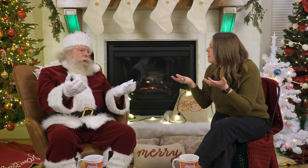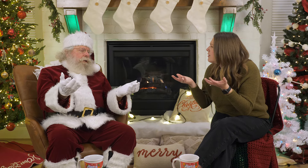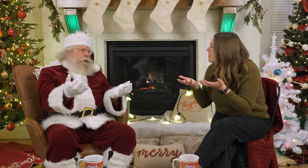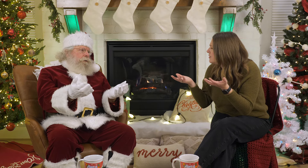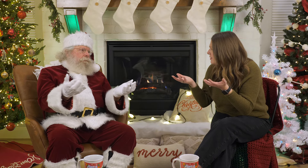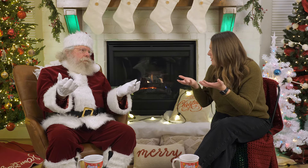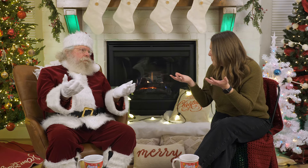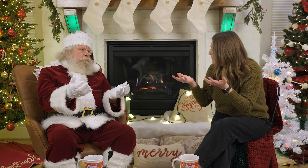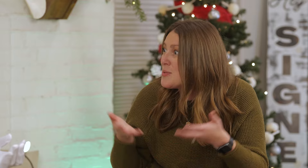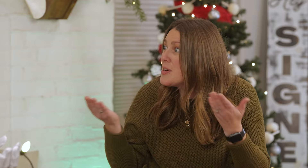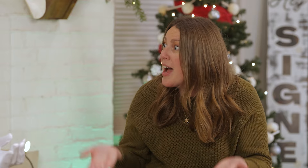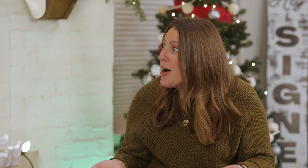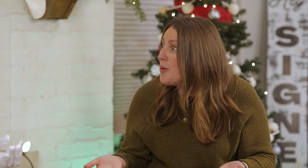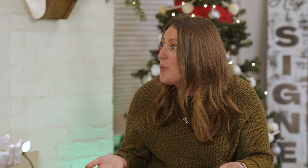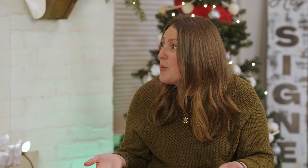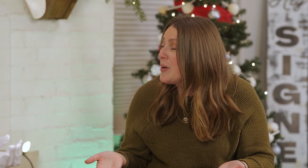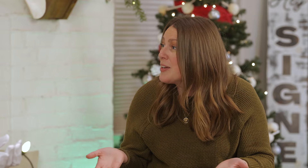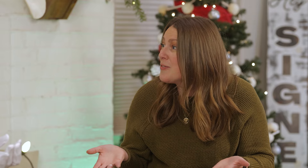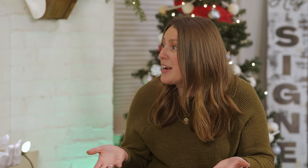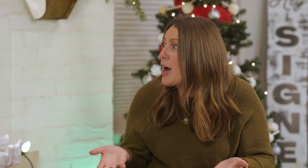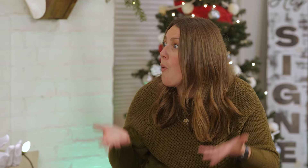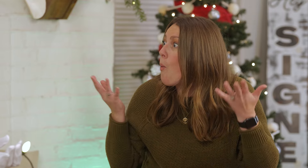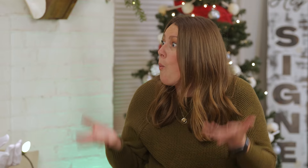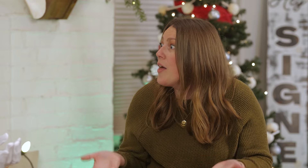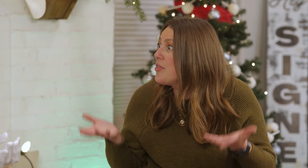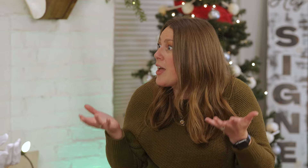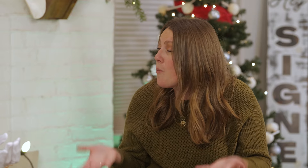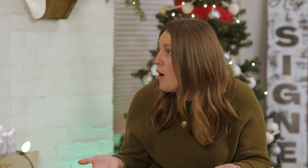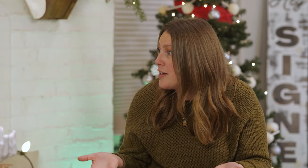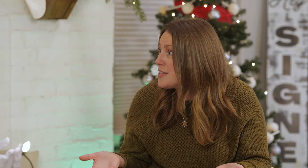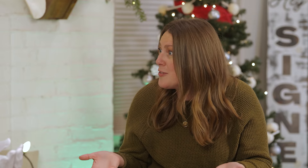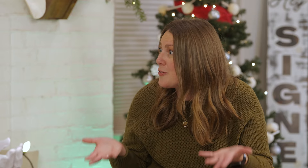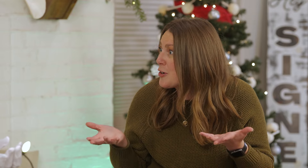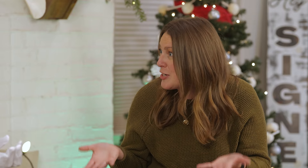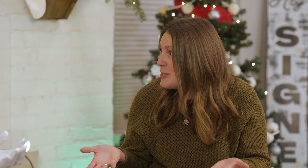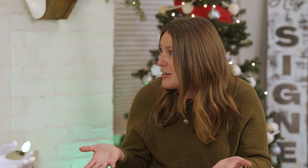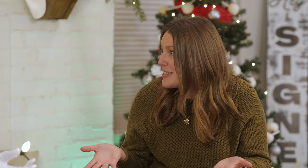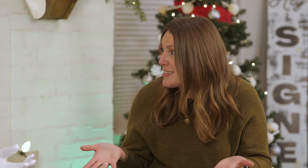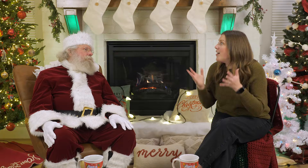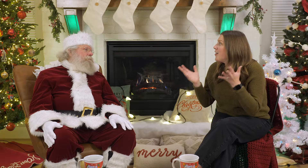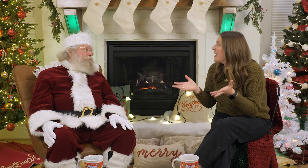What? Yeah. So now we can find out what they want for Christmas. All right.